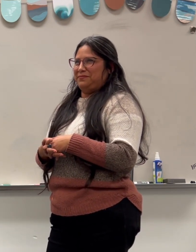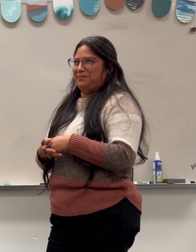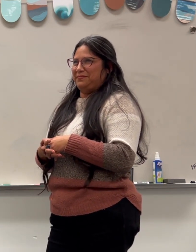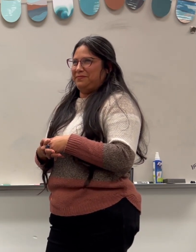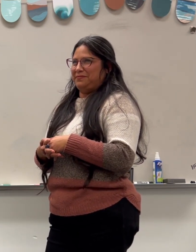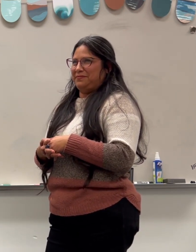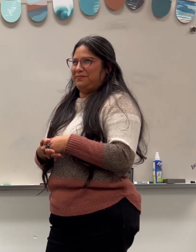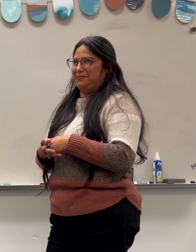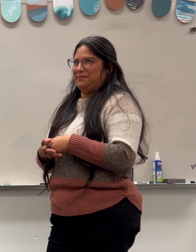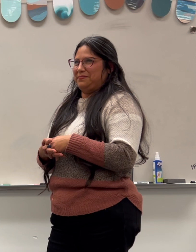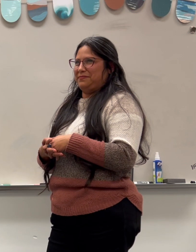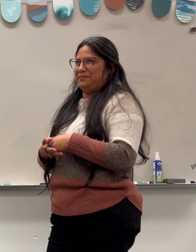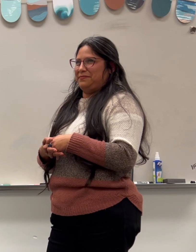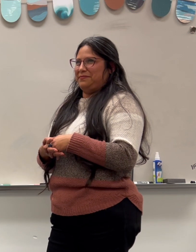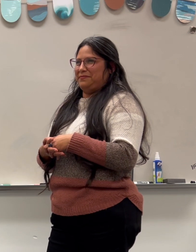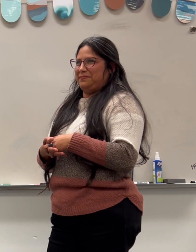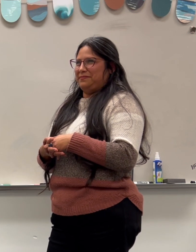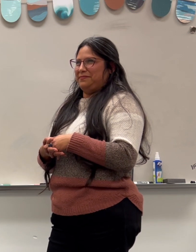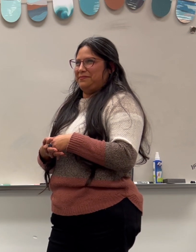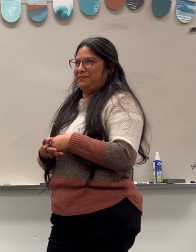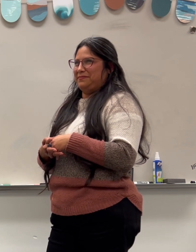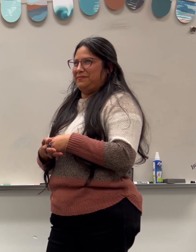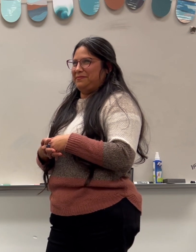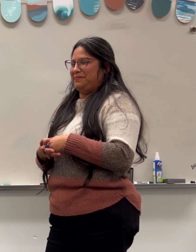emphasis of the language visually to understand the meaning behind it